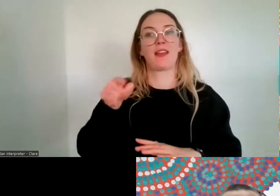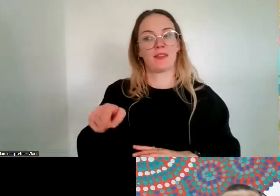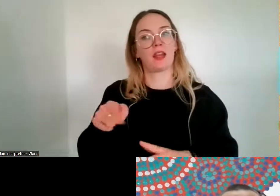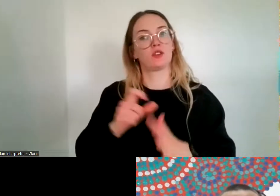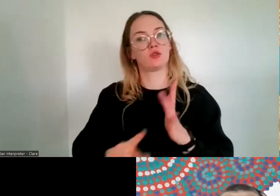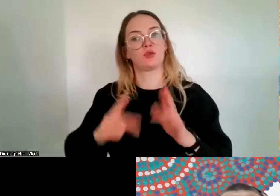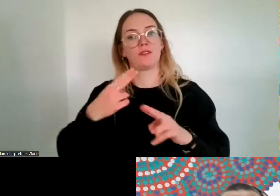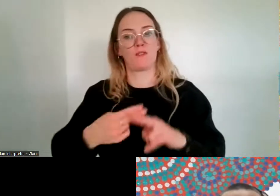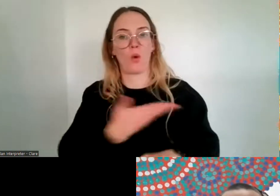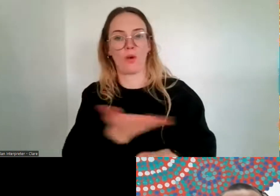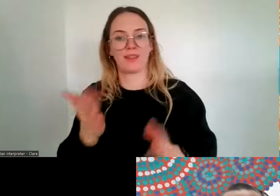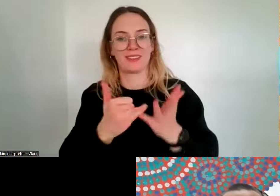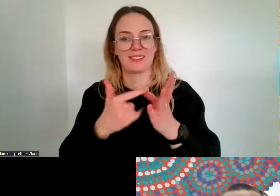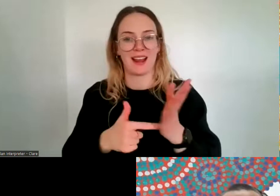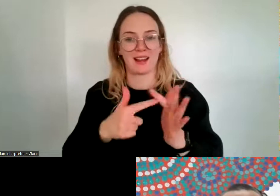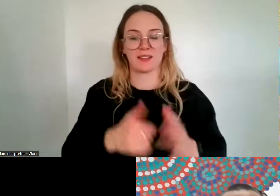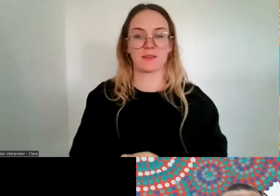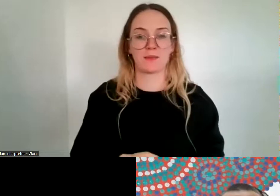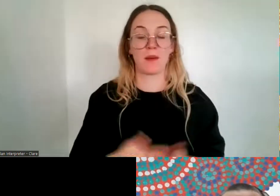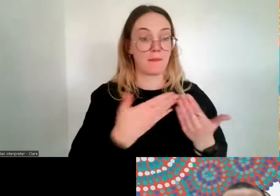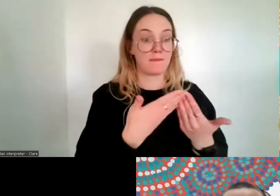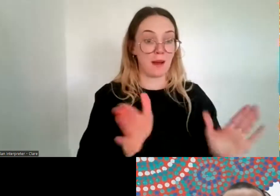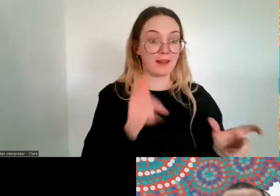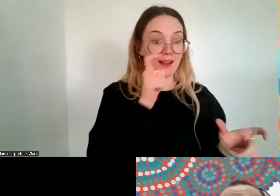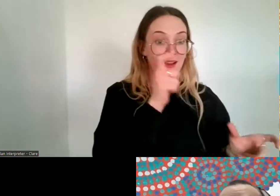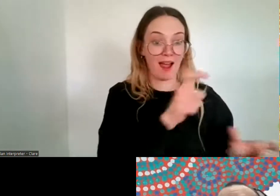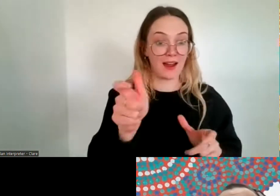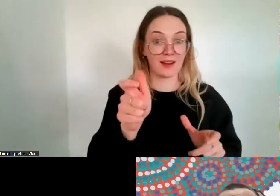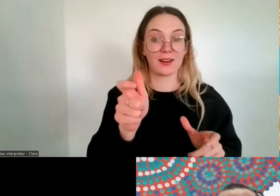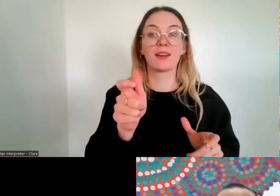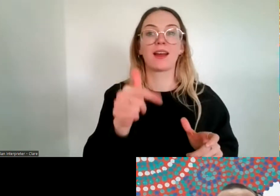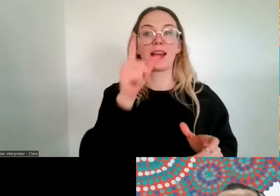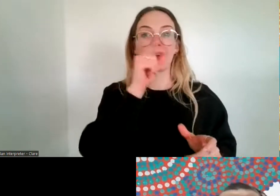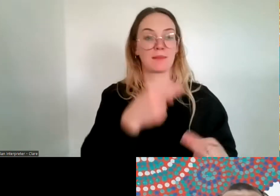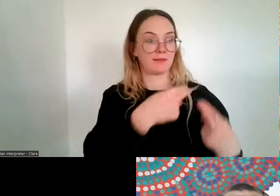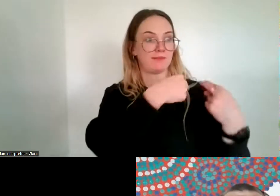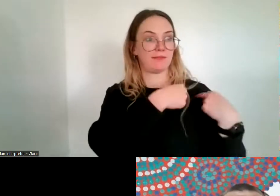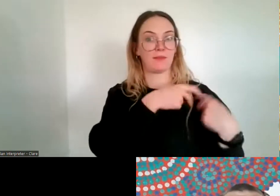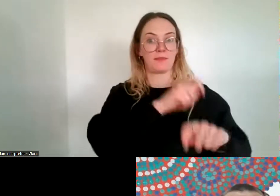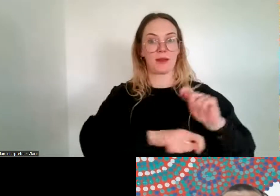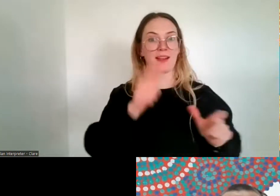The public guardian can be appointed as a guardian, so a personal decision maker,